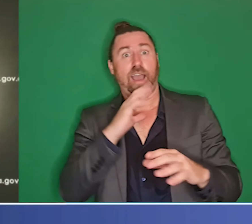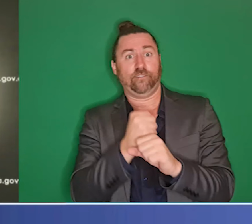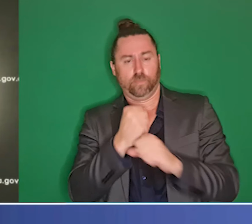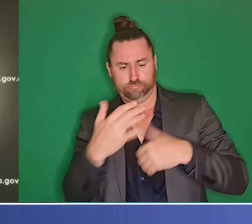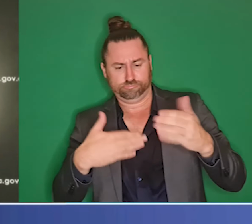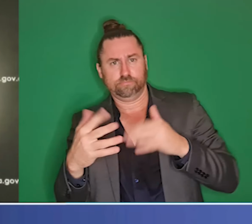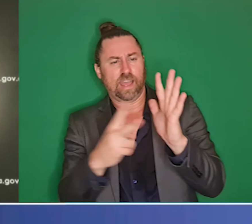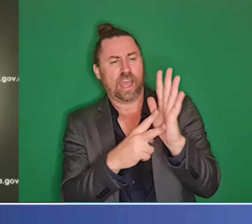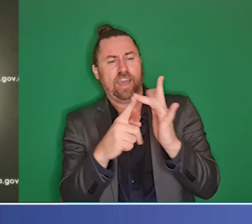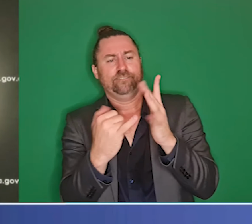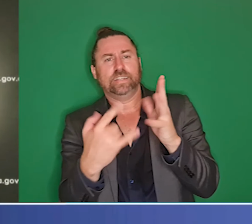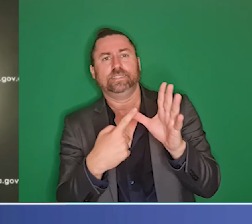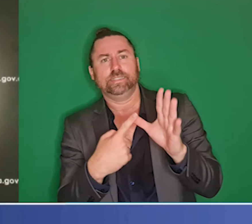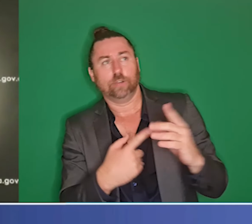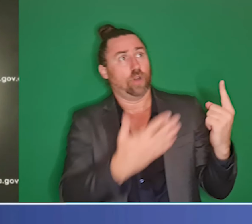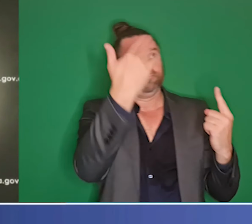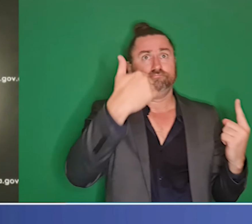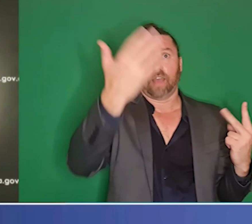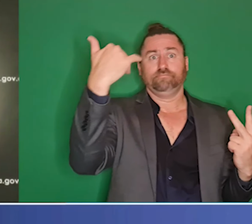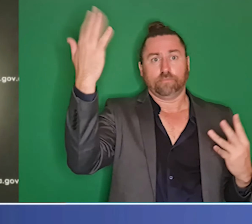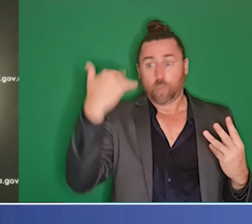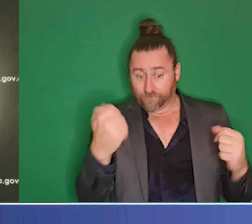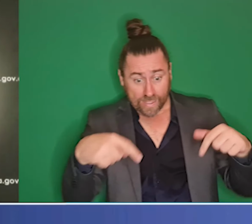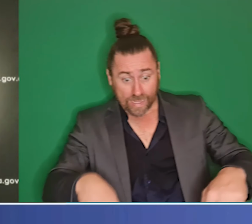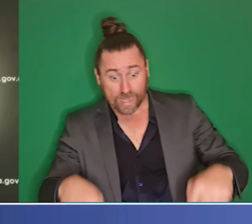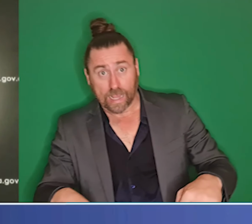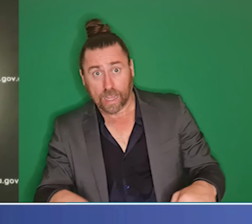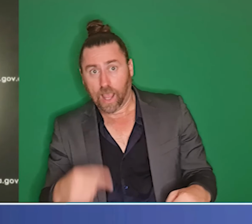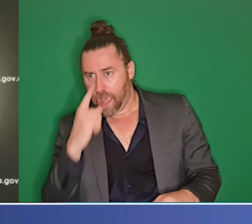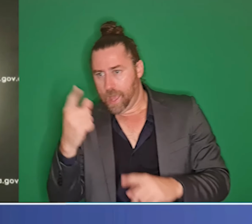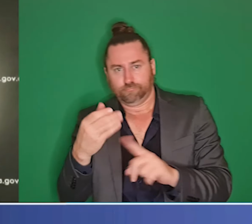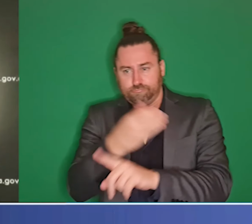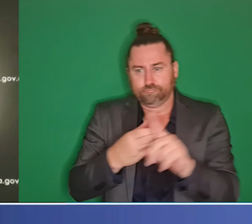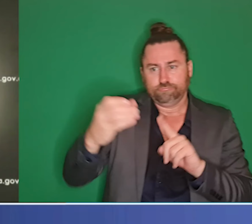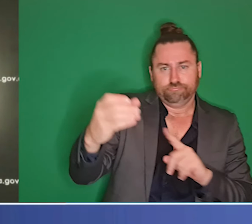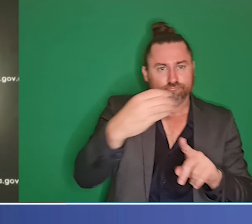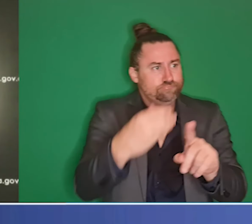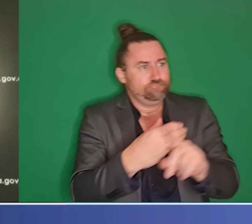of people who are in Australia to see whether there is additional work or additional capacity.